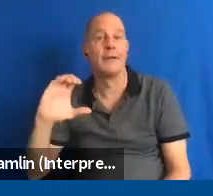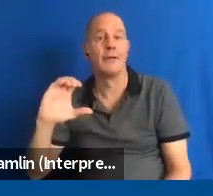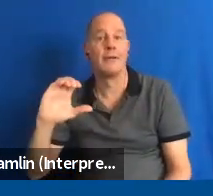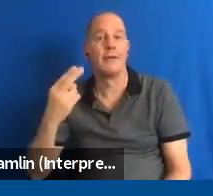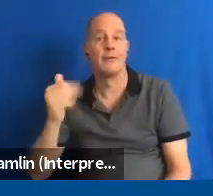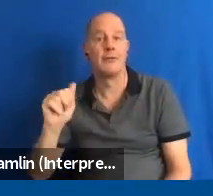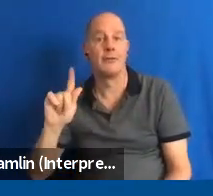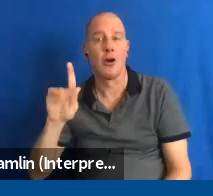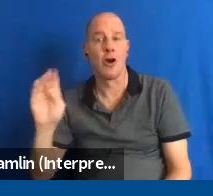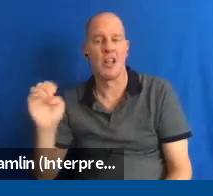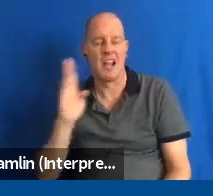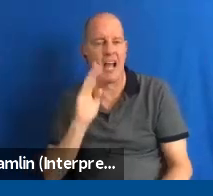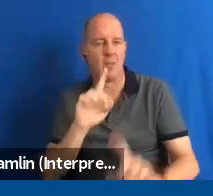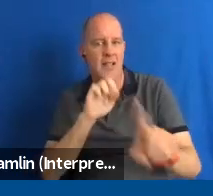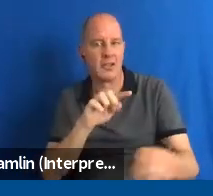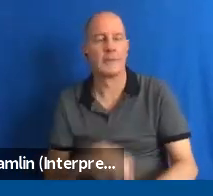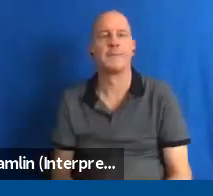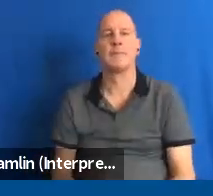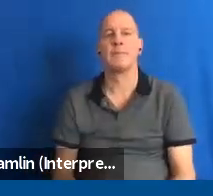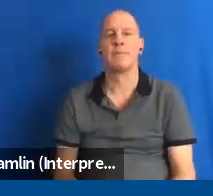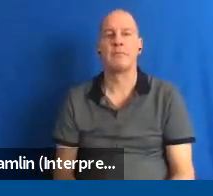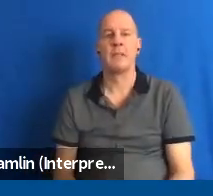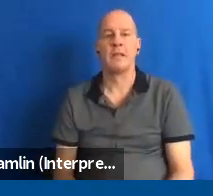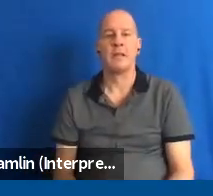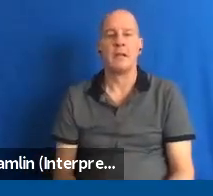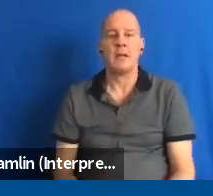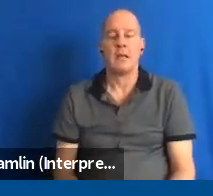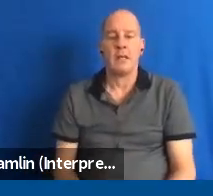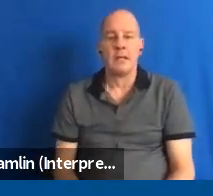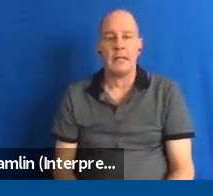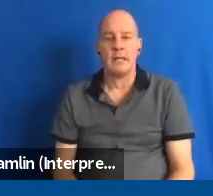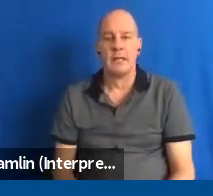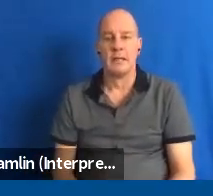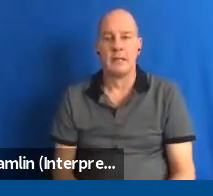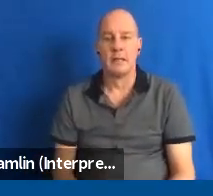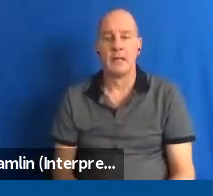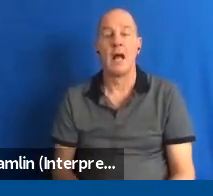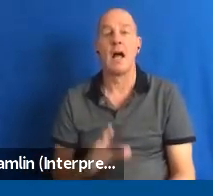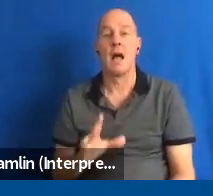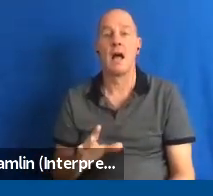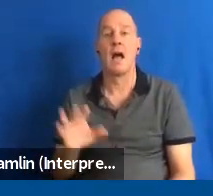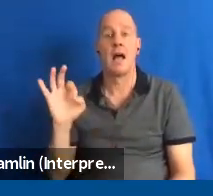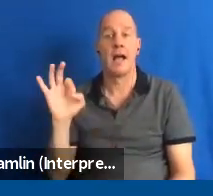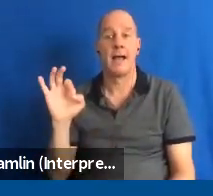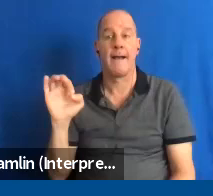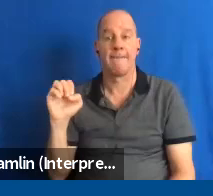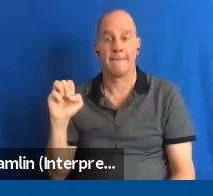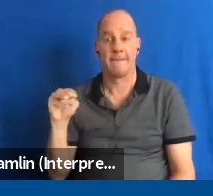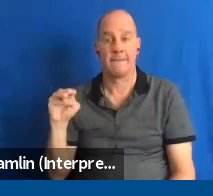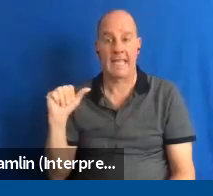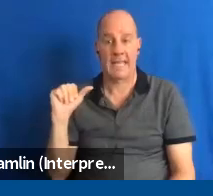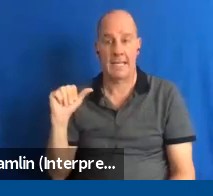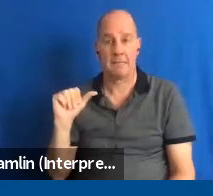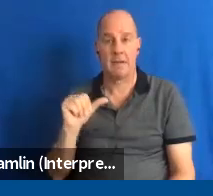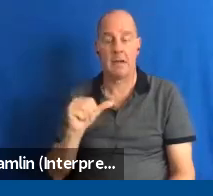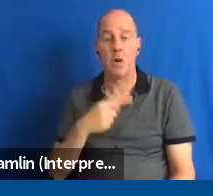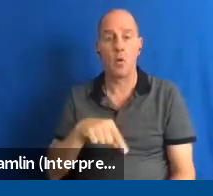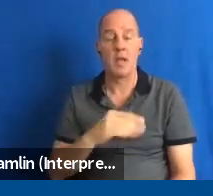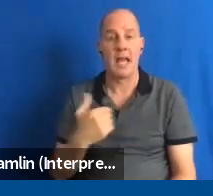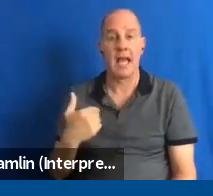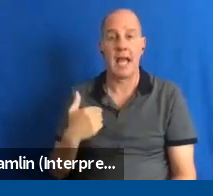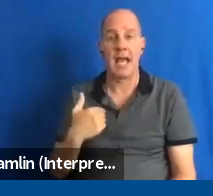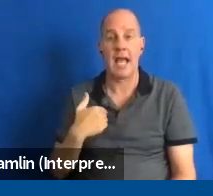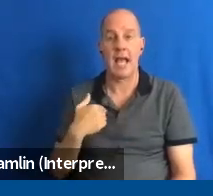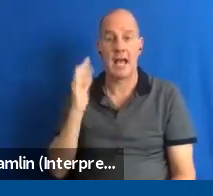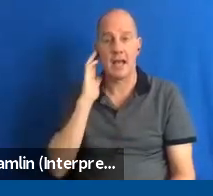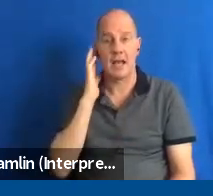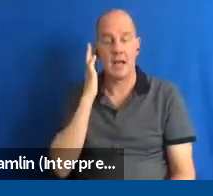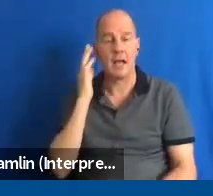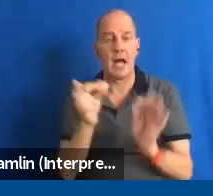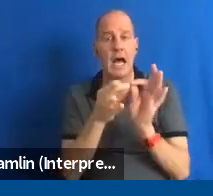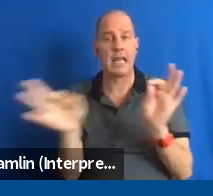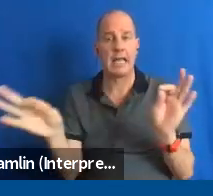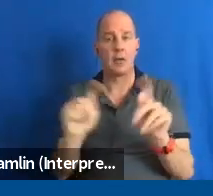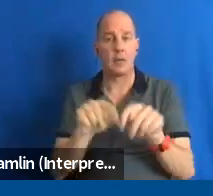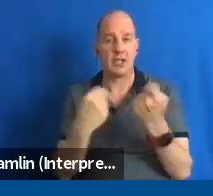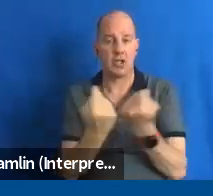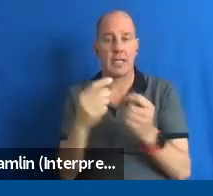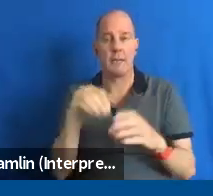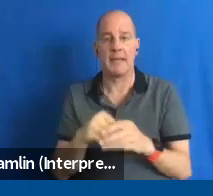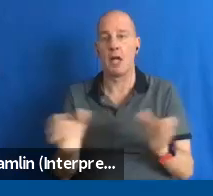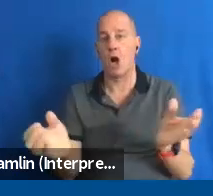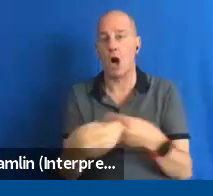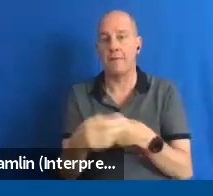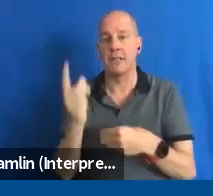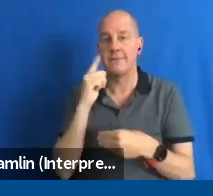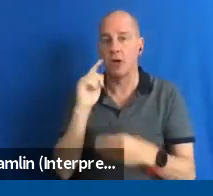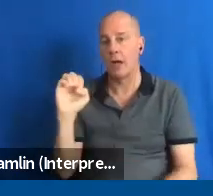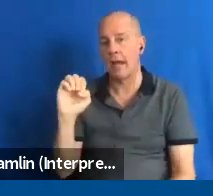I can pick that one up. So FEMA, we have a language team in the office of external affairs,